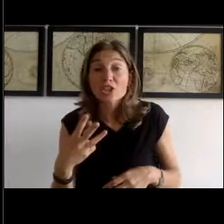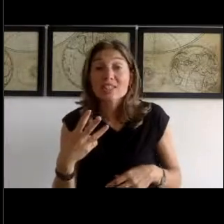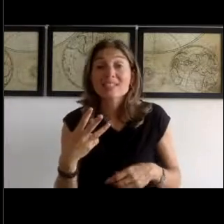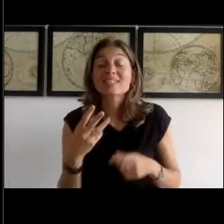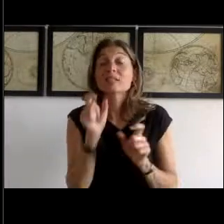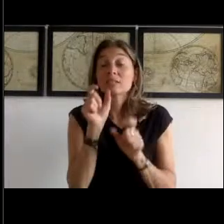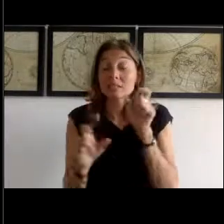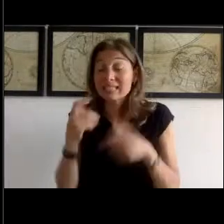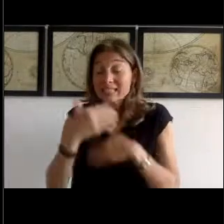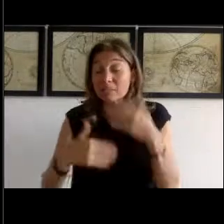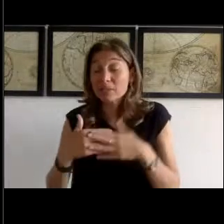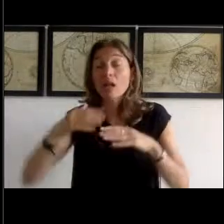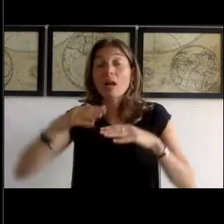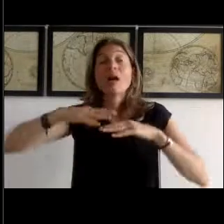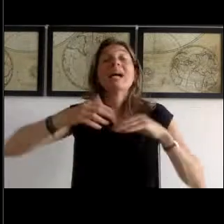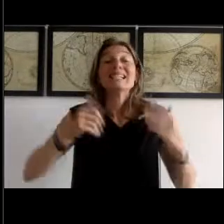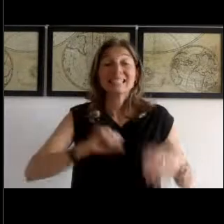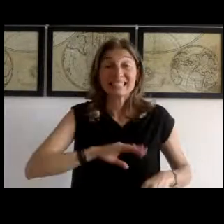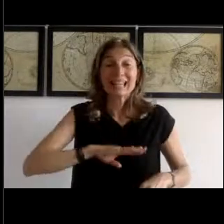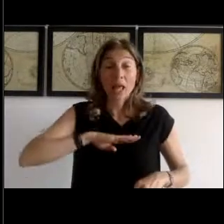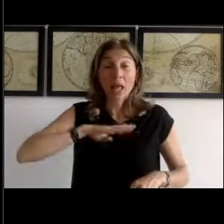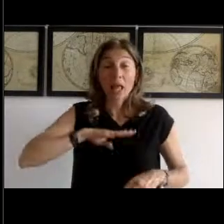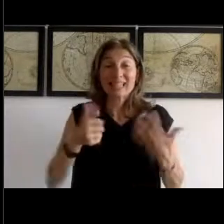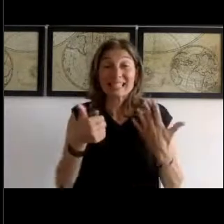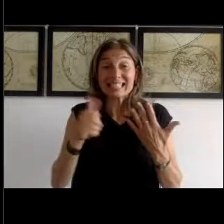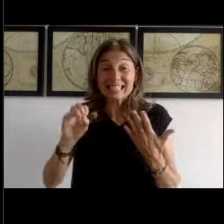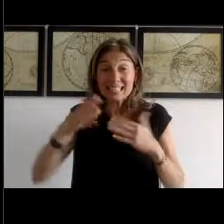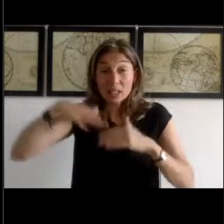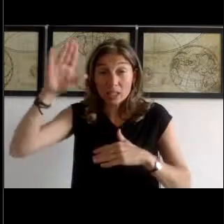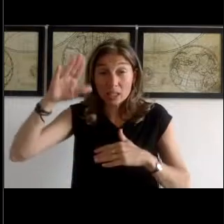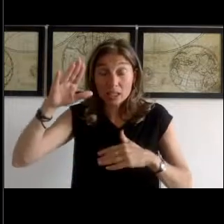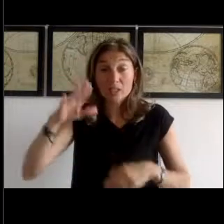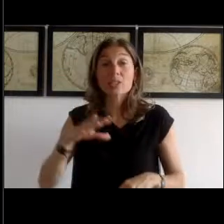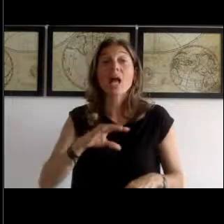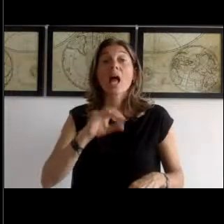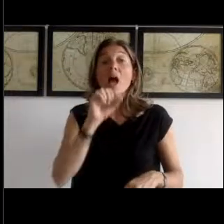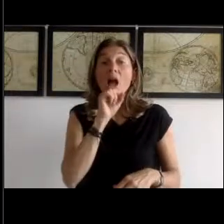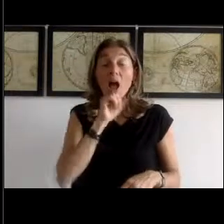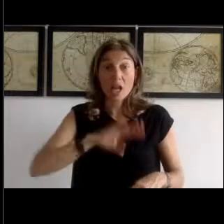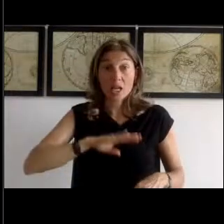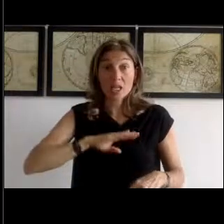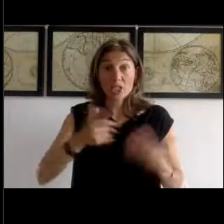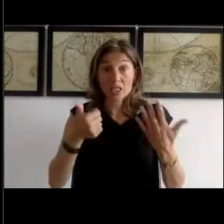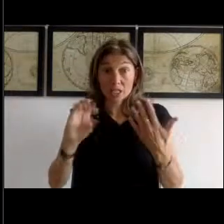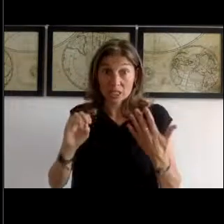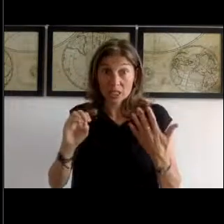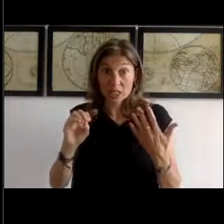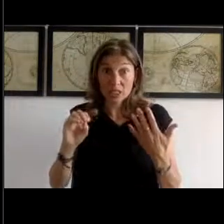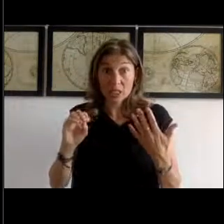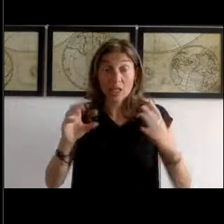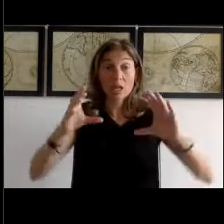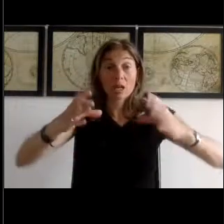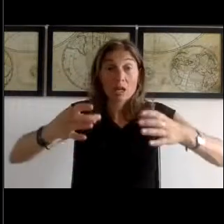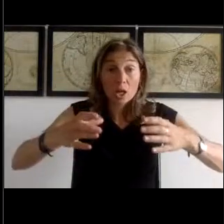So, this shouldn't be the solution, just in case if the EU reaches